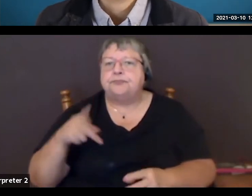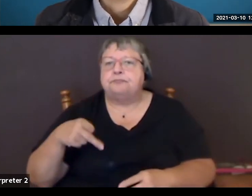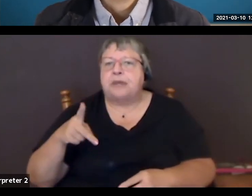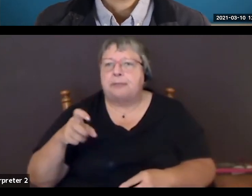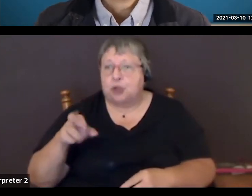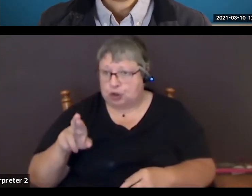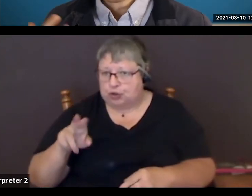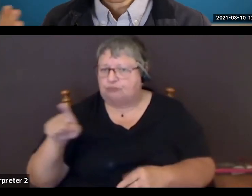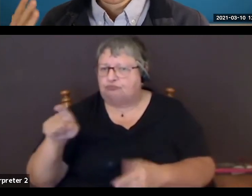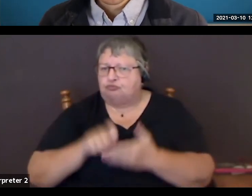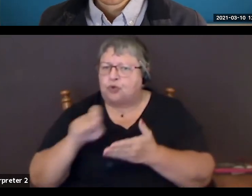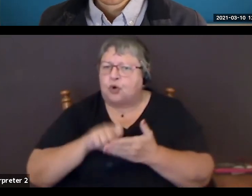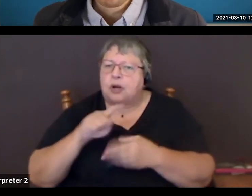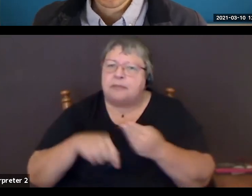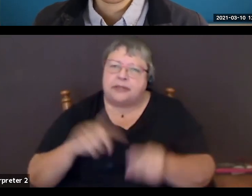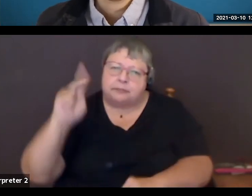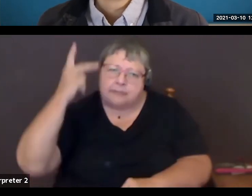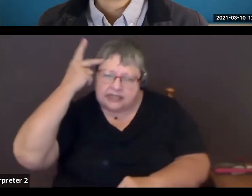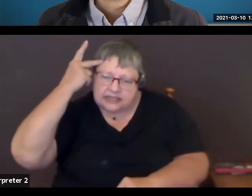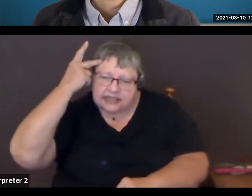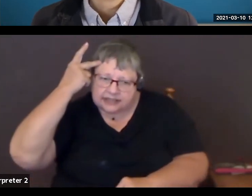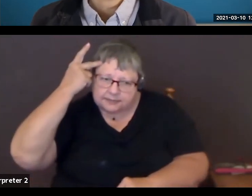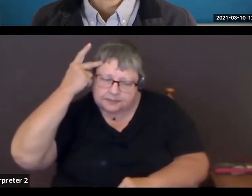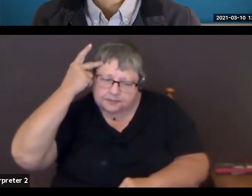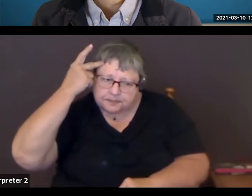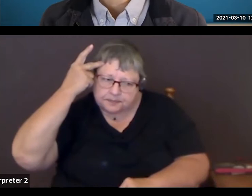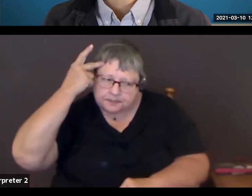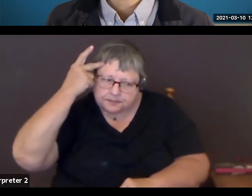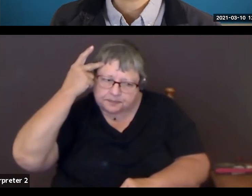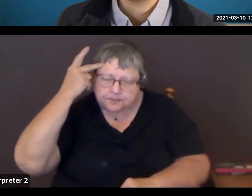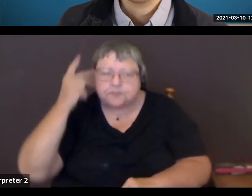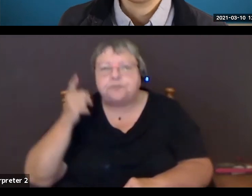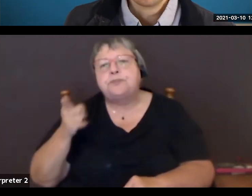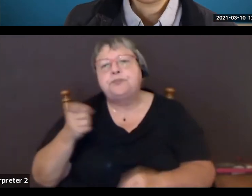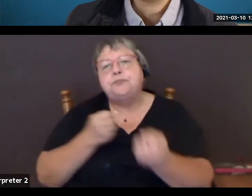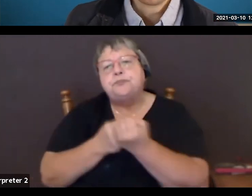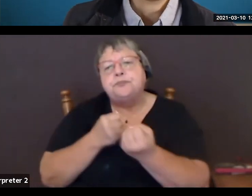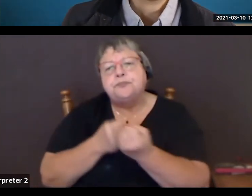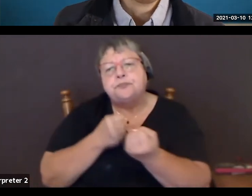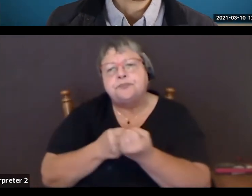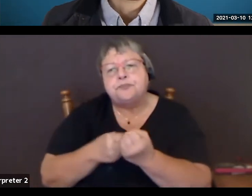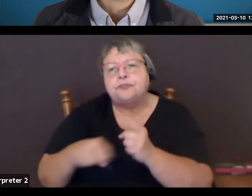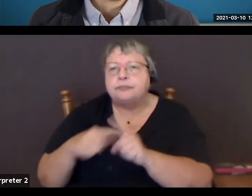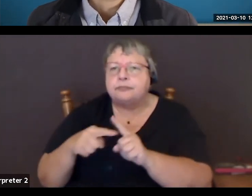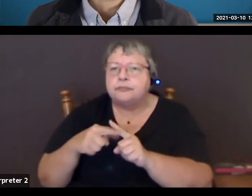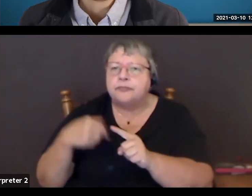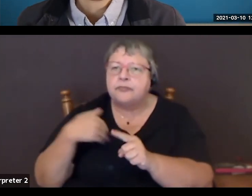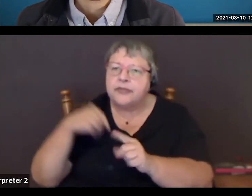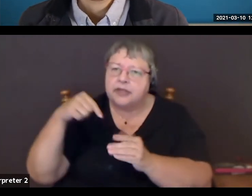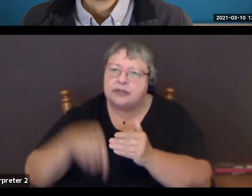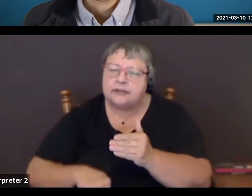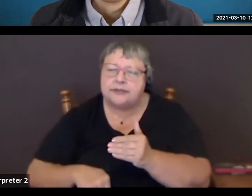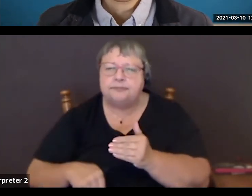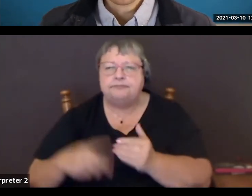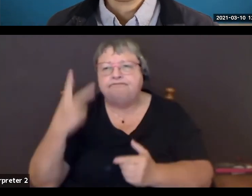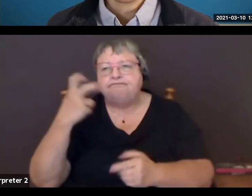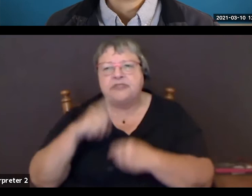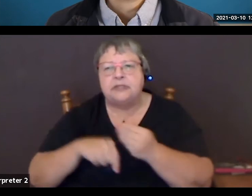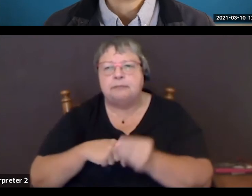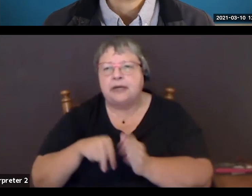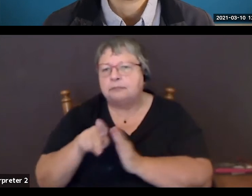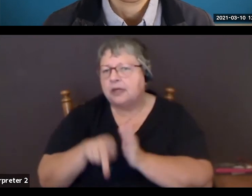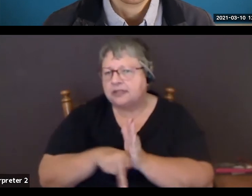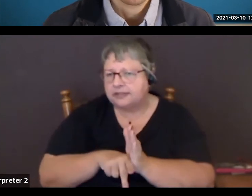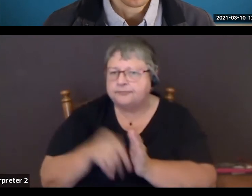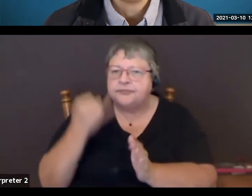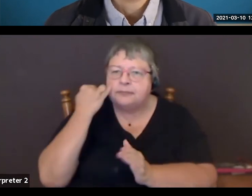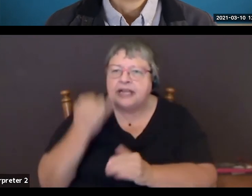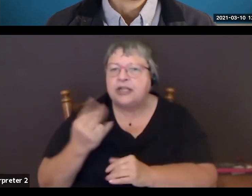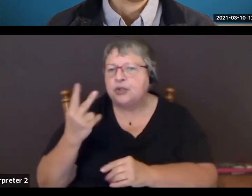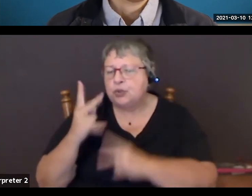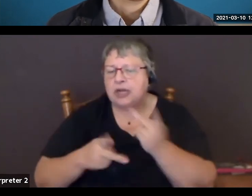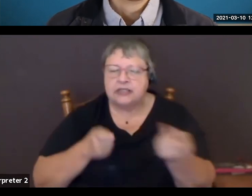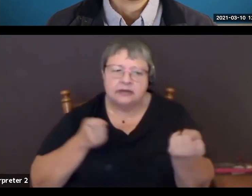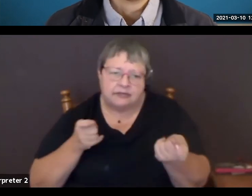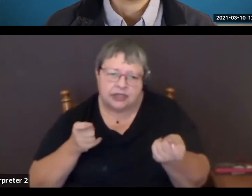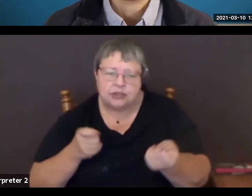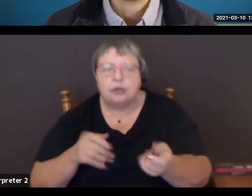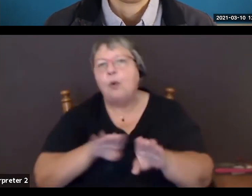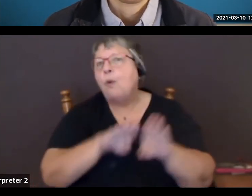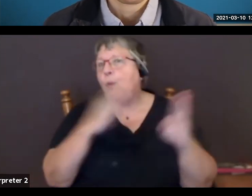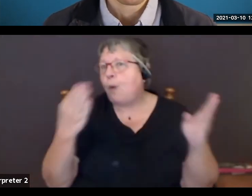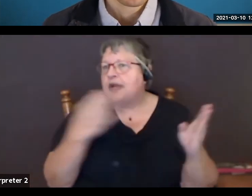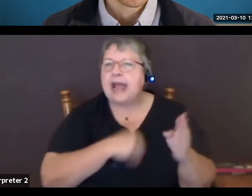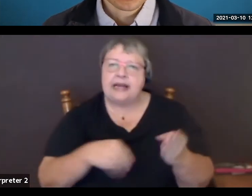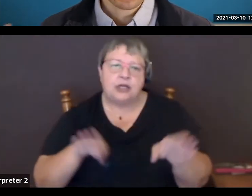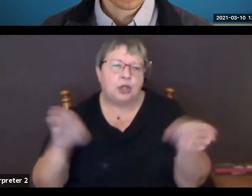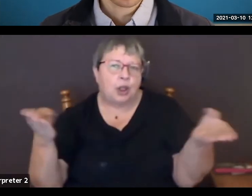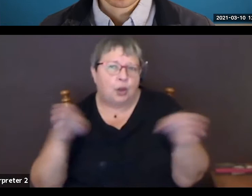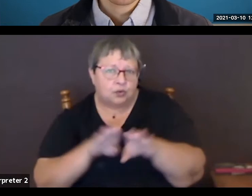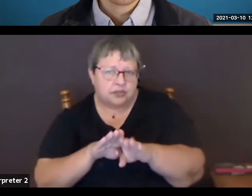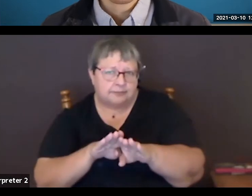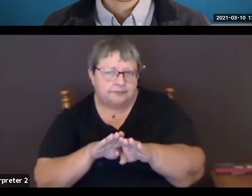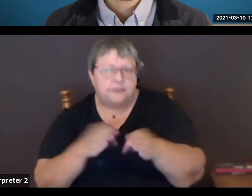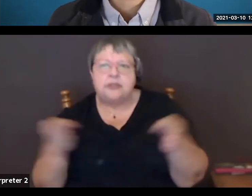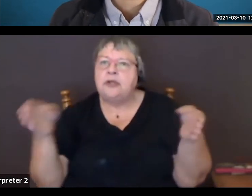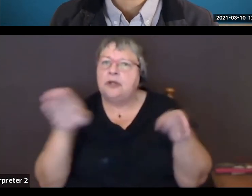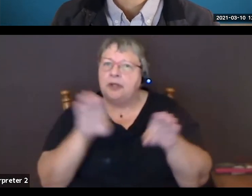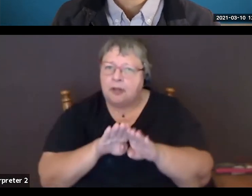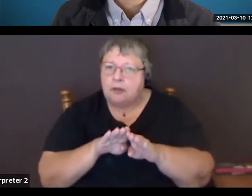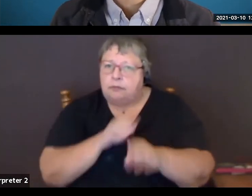While popper is often imagined as an advocate of unfettered positivism. He had deep doubts about the role of science and policy, imagining two kinds of governance, open and closed societies and closed societies authoritarians govern and manipulate the